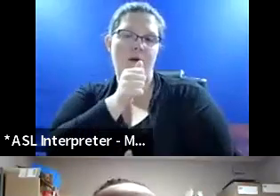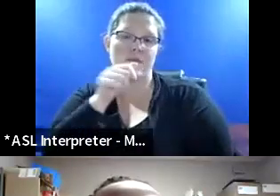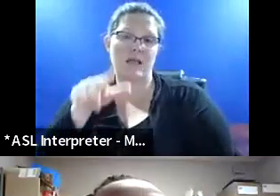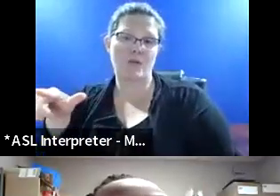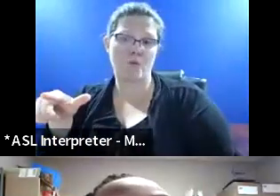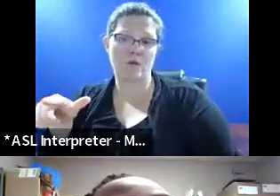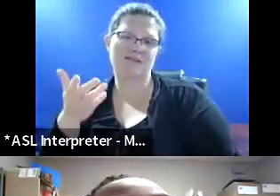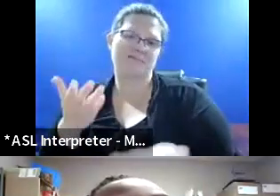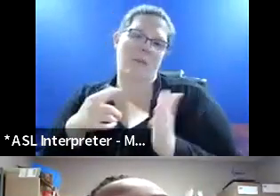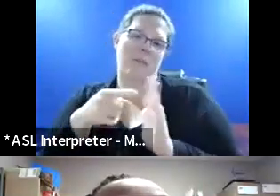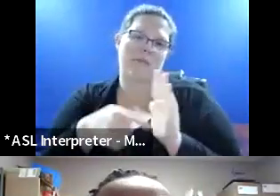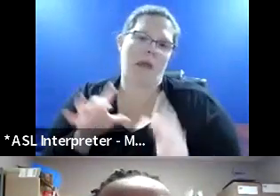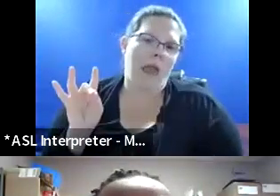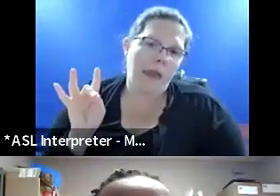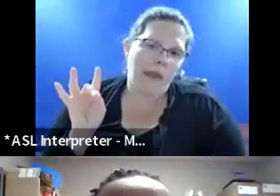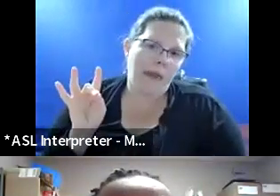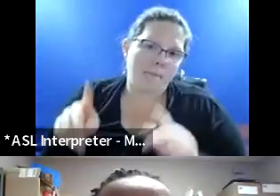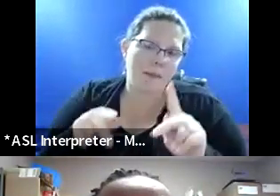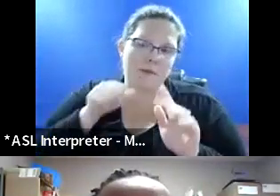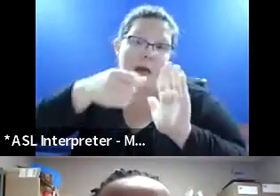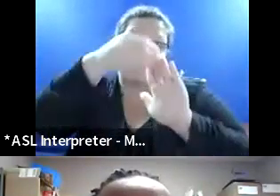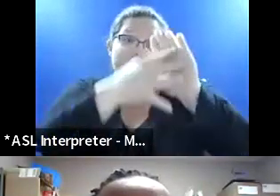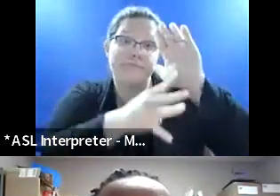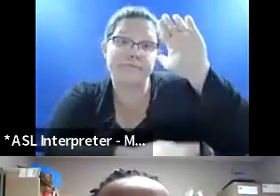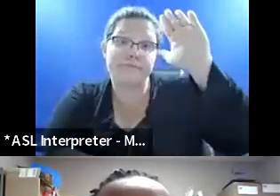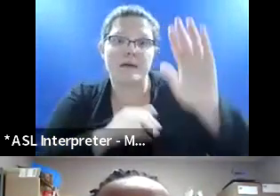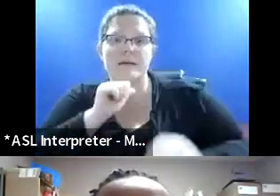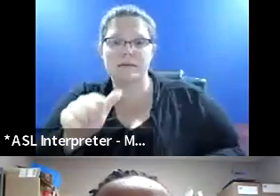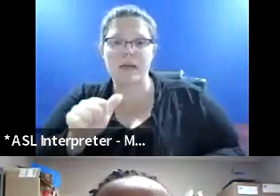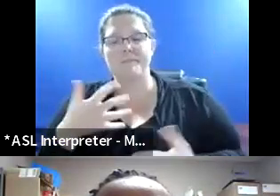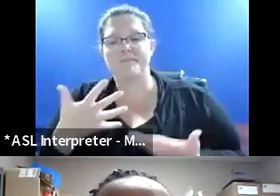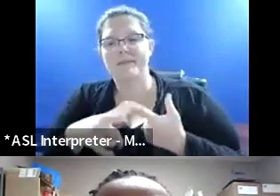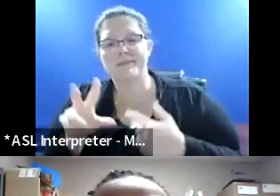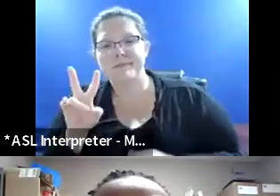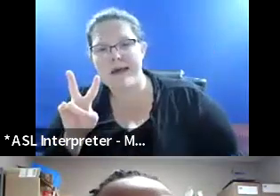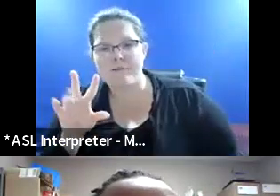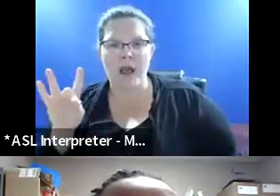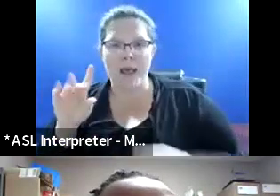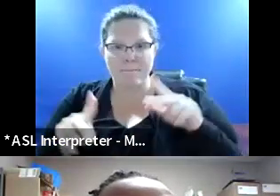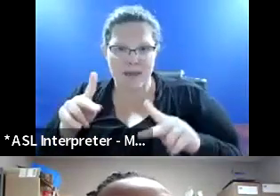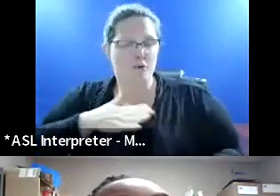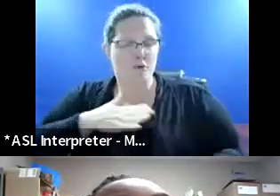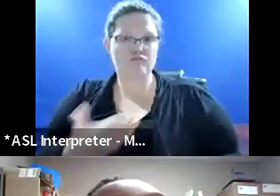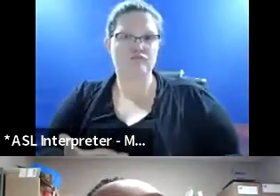EXPRESSING HOW DIFFICULT IT WAS FOR THEM, WITH THEIR TRANSITION. SO NOW THEY ARE TRYING TO PAY IT FORWARD AND WANT TO HELP US WITH INDIVIDUALS THAT ARE COMING OUT BECAUSE THAT'S HOW WE OBTAINED THAT LIST. IT'S NOT A GOOGLE SEARCH. YOU ARE NOT GOING TO RANGE LANDLORDS AND SEXUAL OFFENDERS ON THE INTERNET. IT'S ABOUT THAT GRASSROOTS BOOT WORK, TRYING TO TURNOVER EVERY SINGLE ROCK YOU CAN AND FINDING THAT ONE RESOURCE.